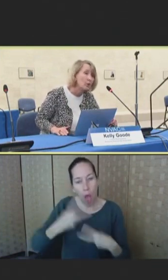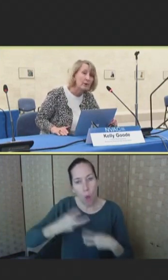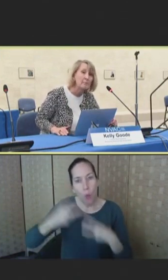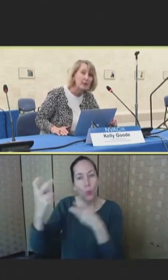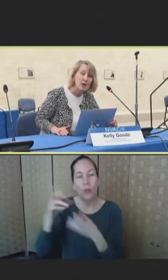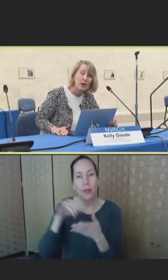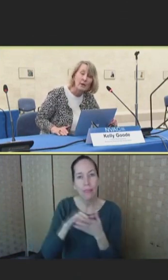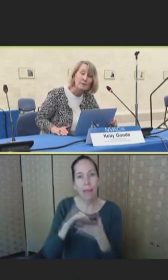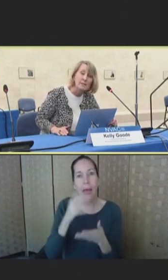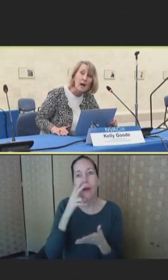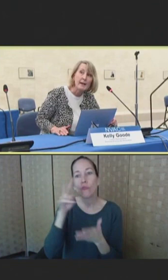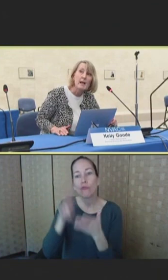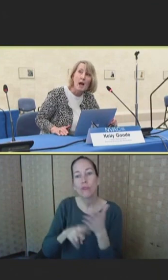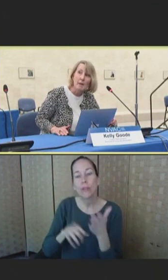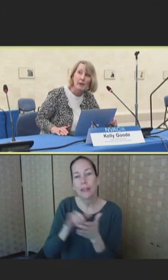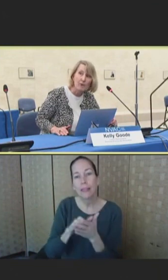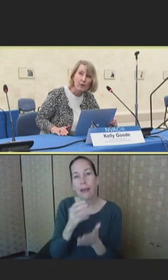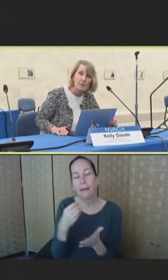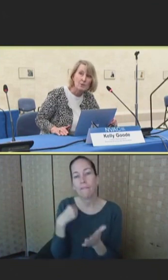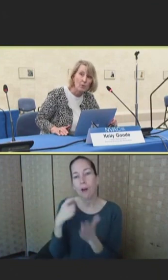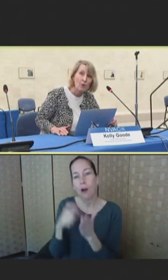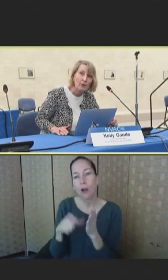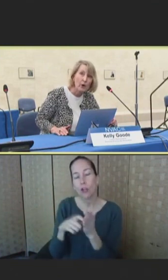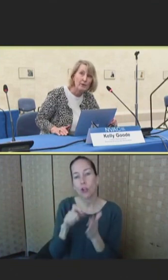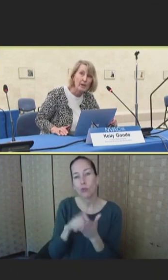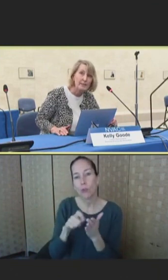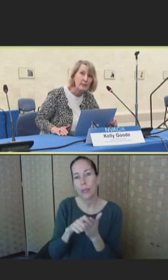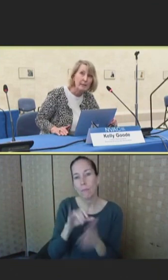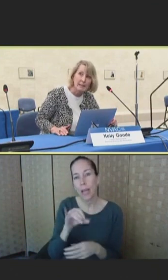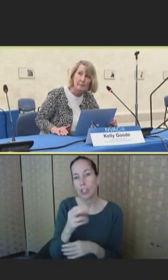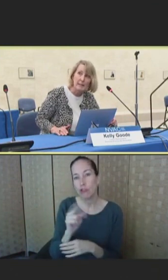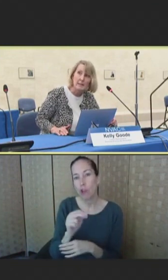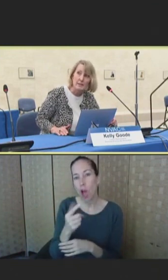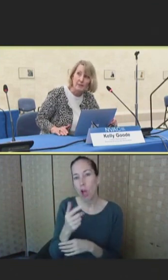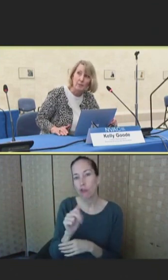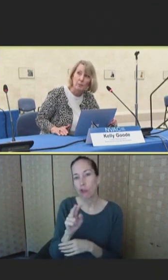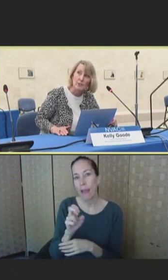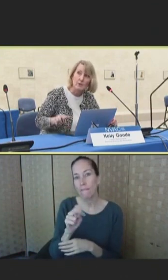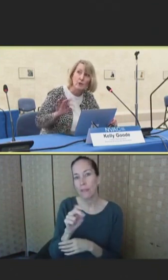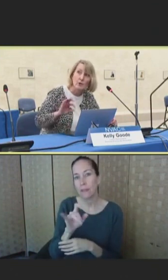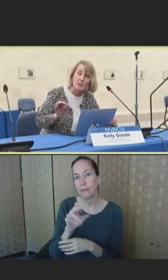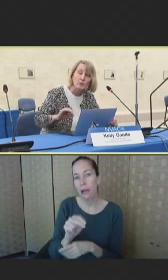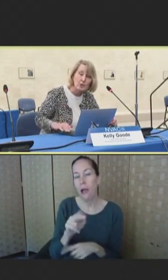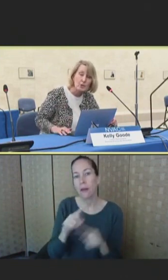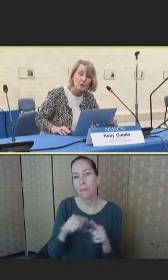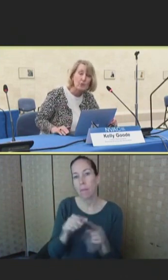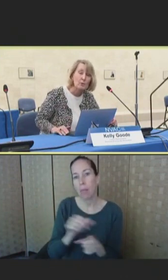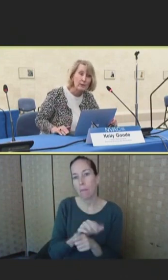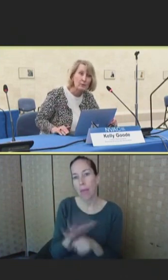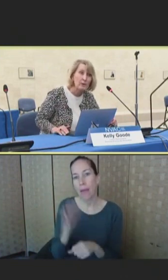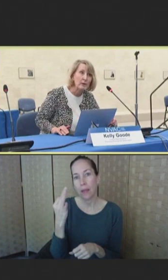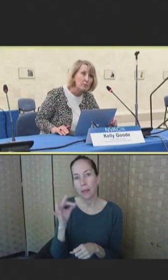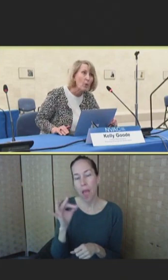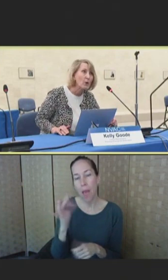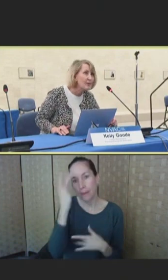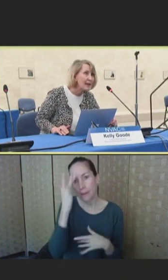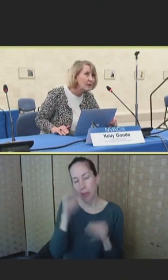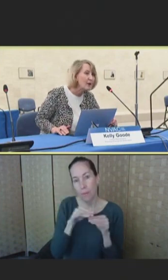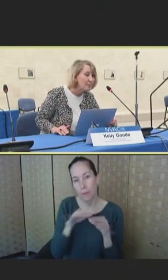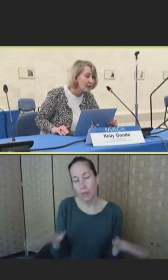written by John Gravenstein about the pharmacists' role COVID-19 pandemic. That's available and so those resources in the written report. Thank you very much.